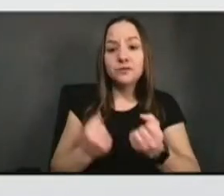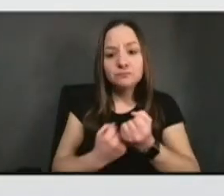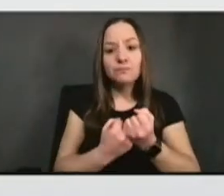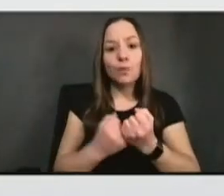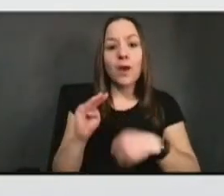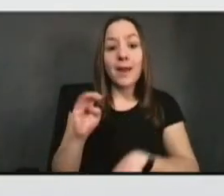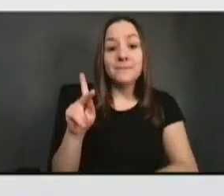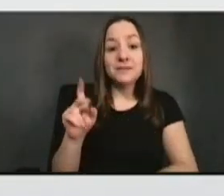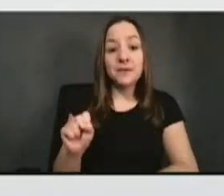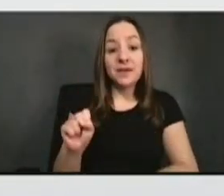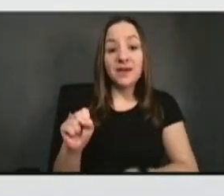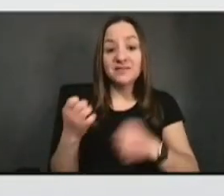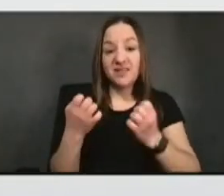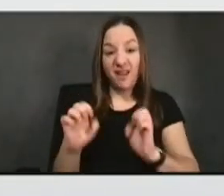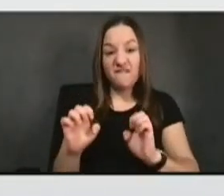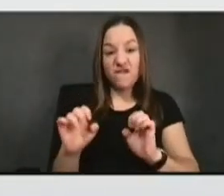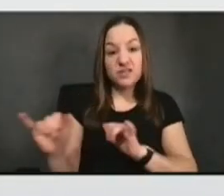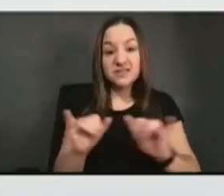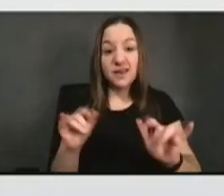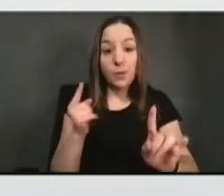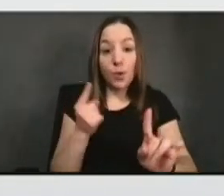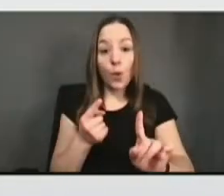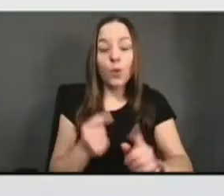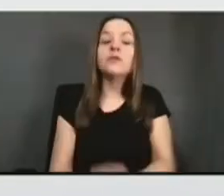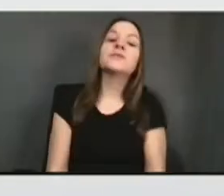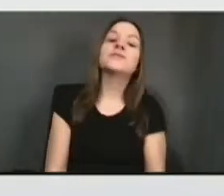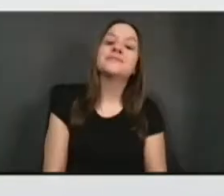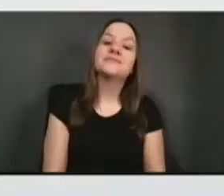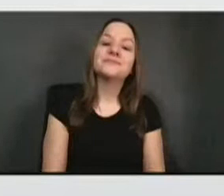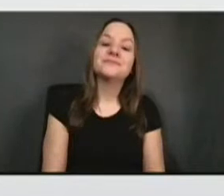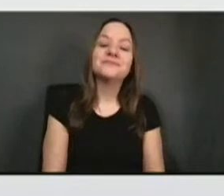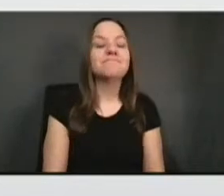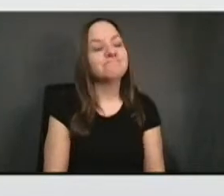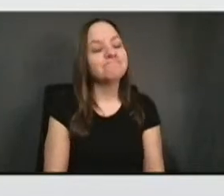commitment to help M.C.P.S.